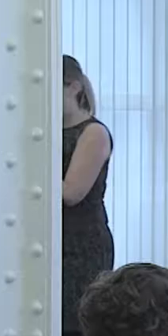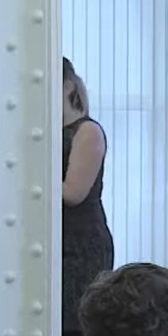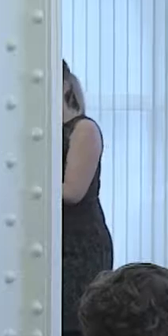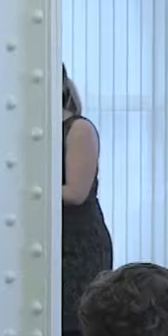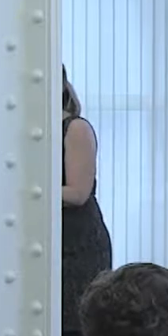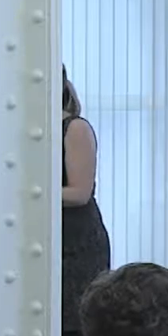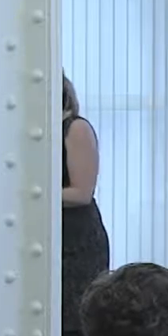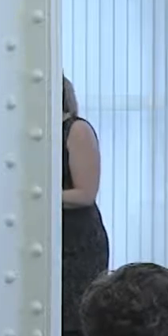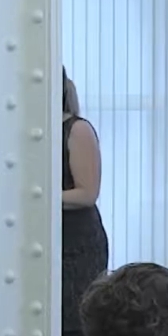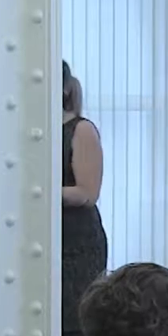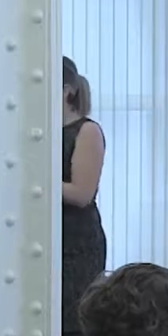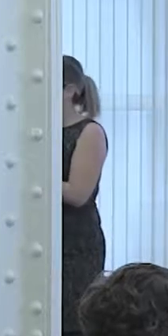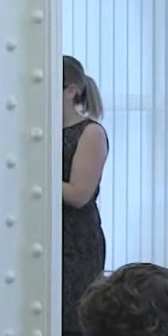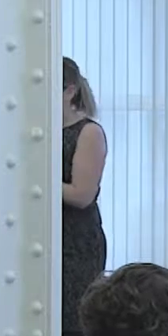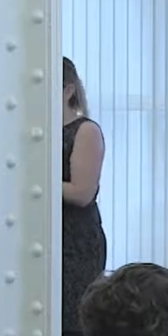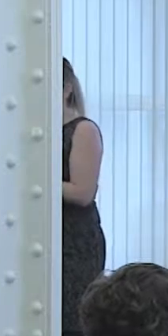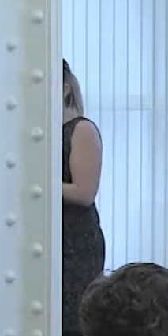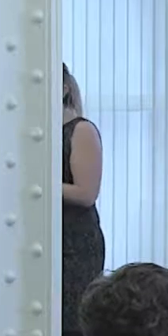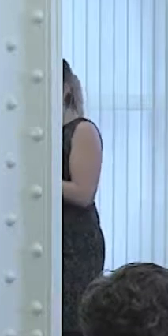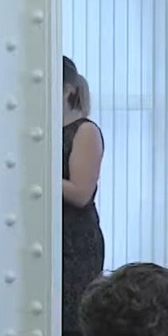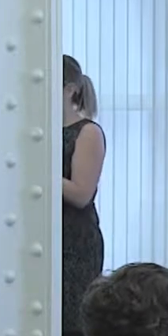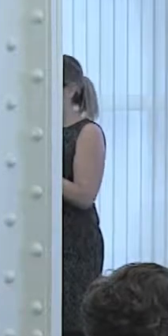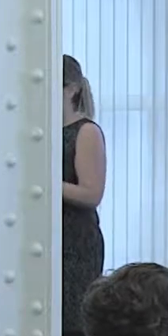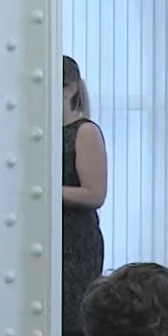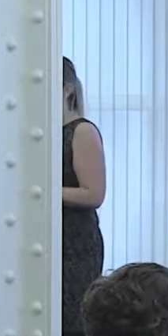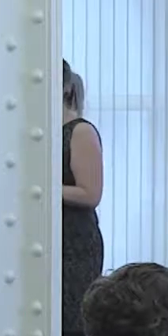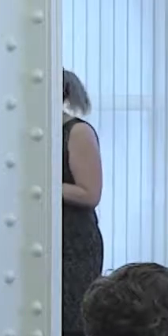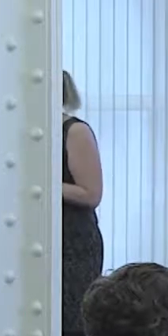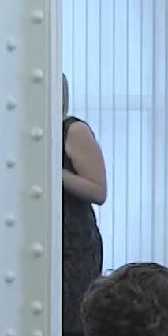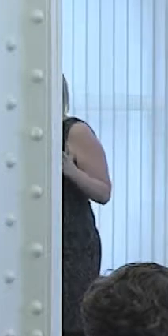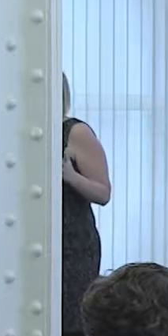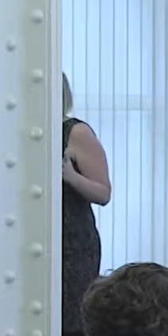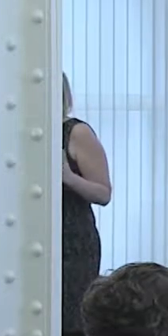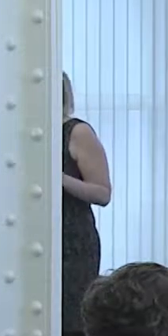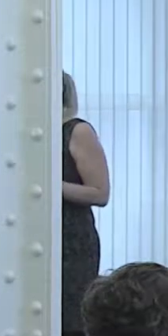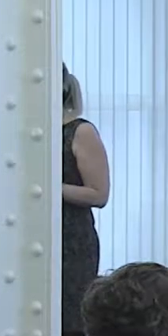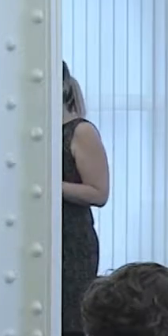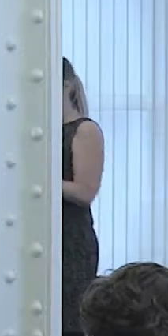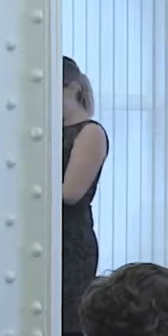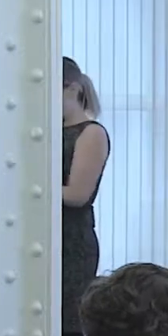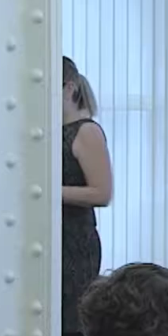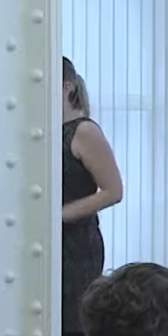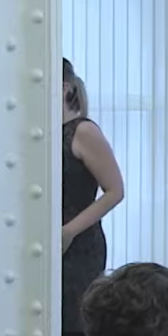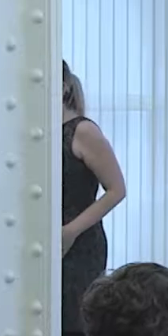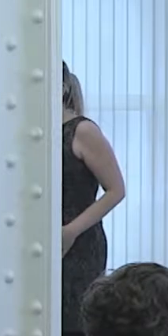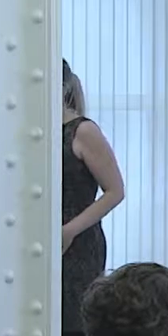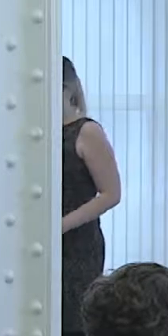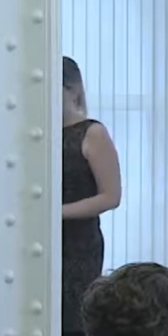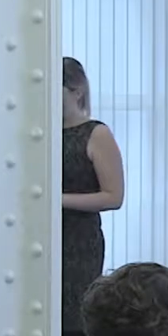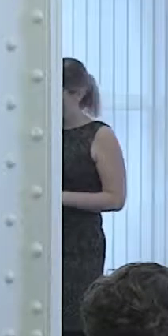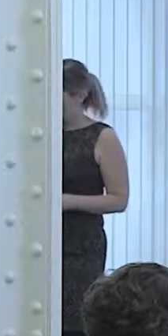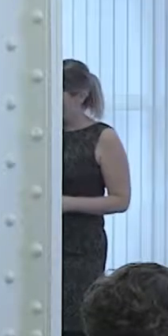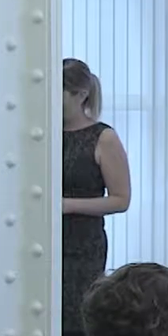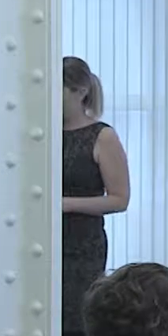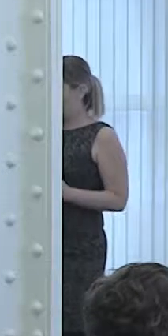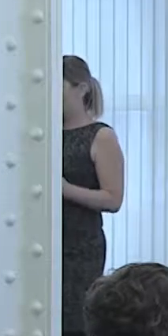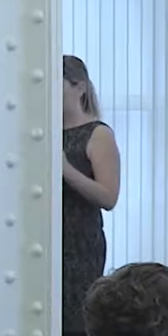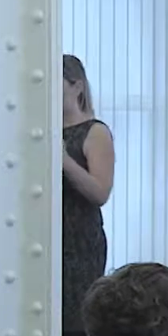cisgender, which means not trans essentially, able-bodied, white, and upper middle-class,